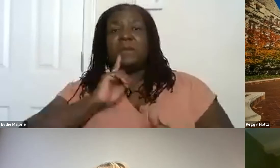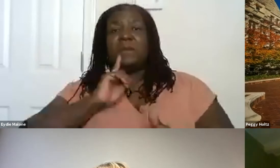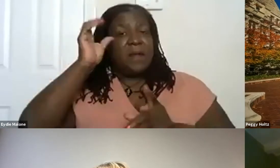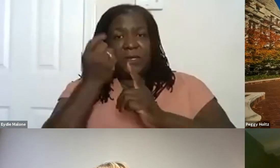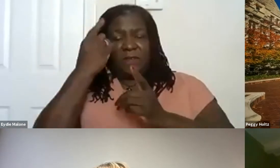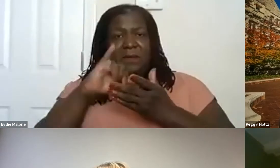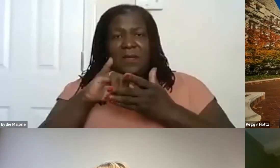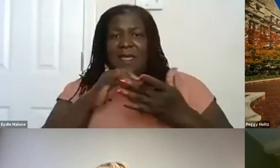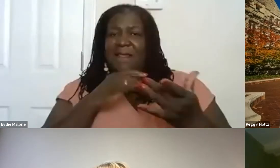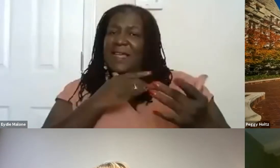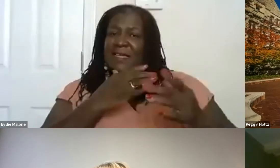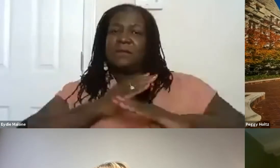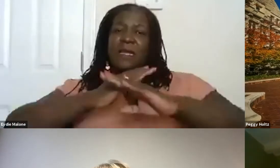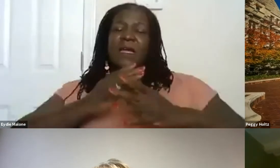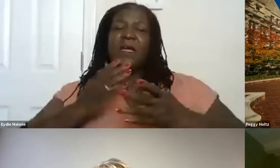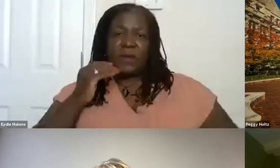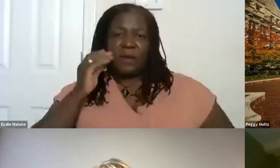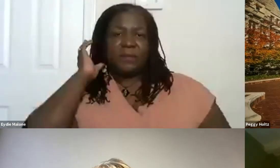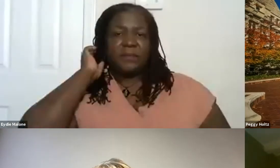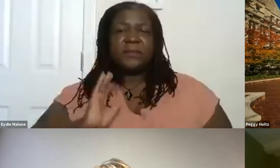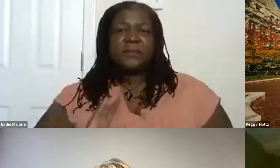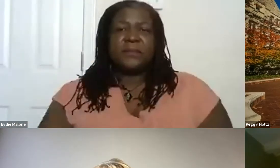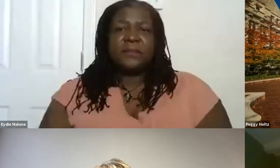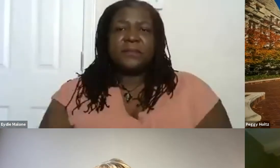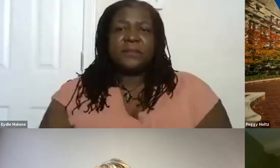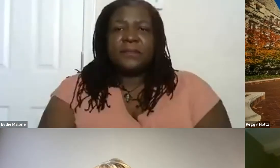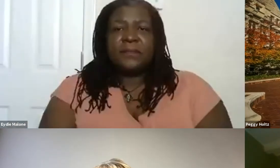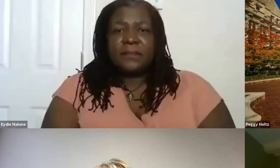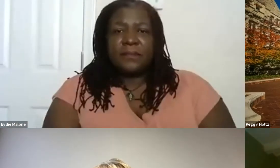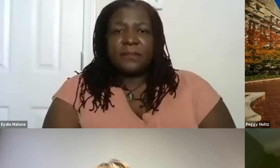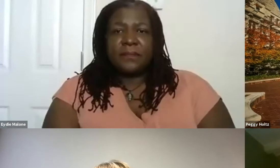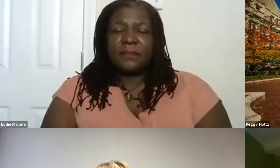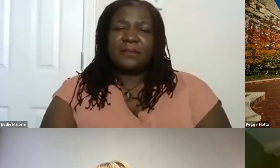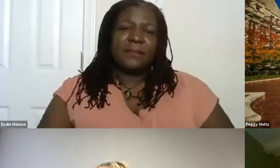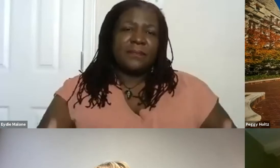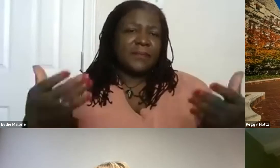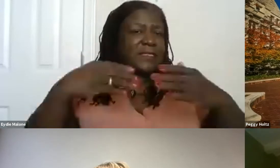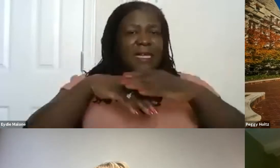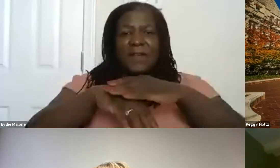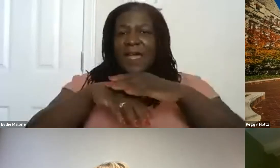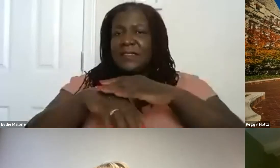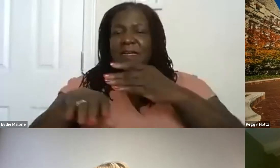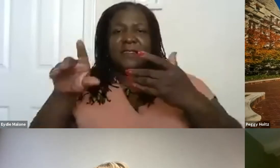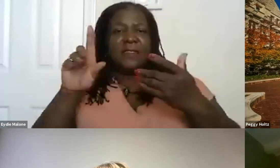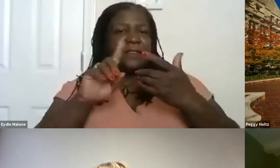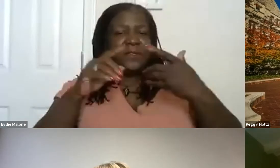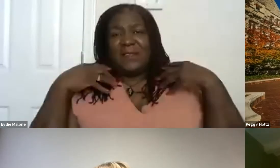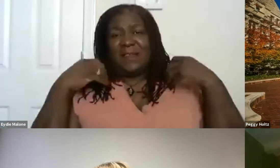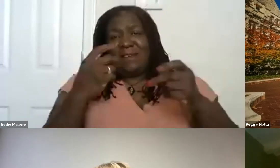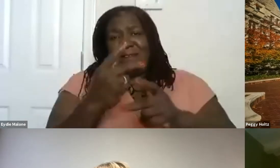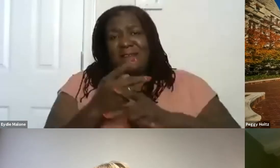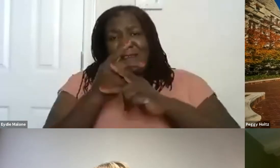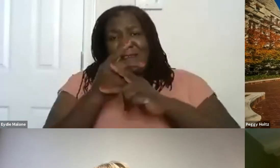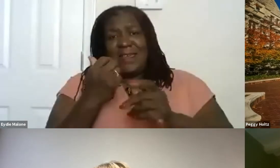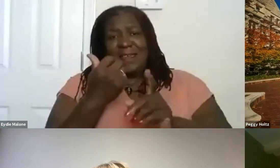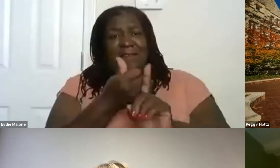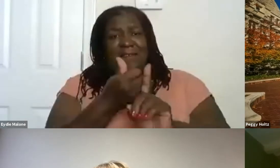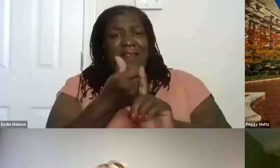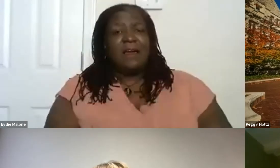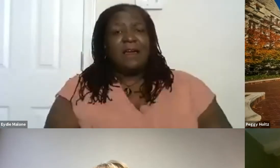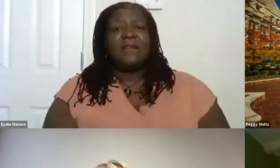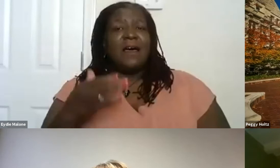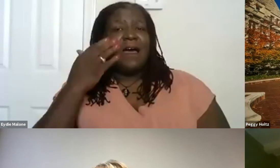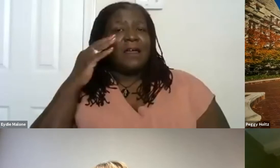barrier. And just having that access to the healthcare. And I know even actually, Peggy,